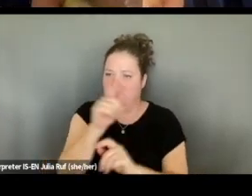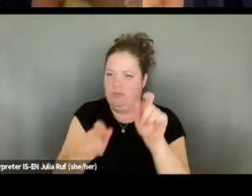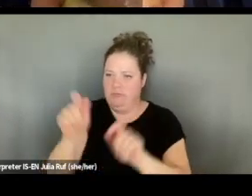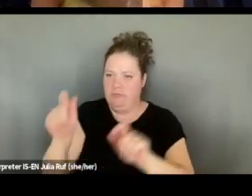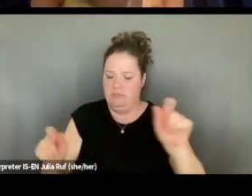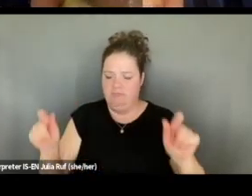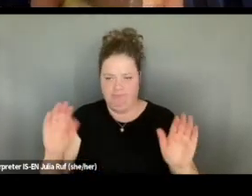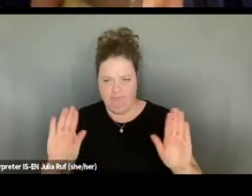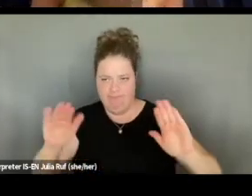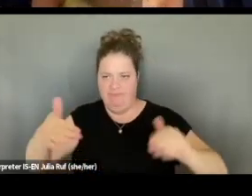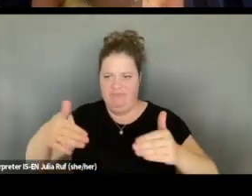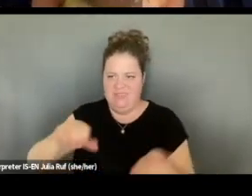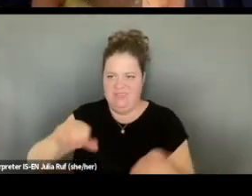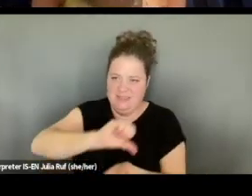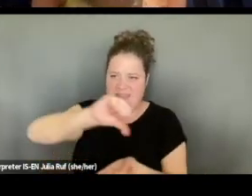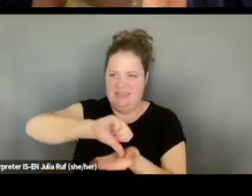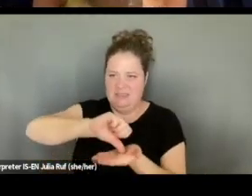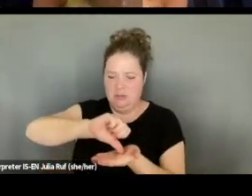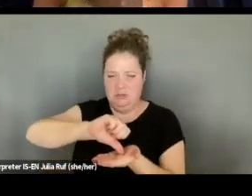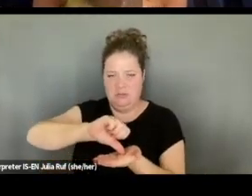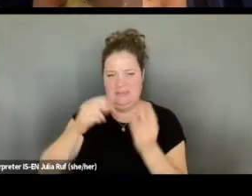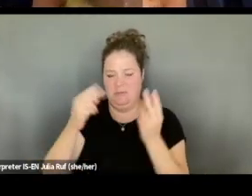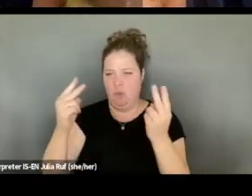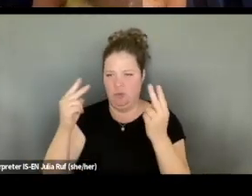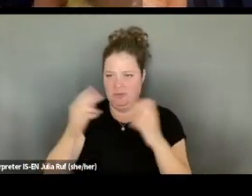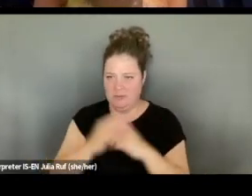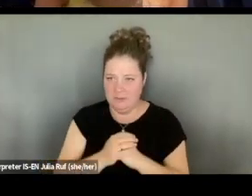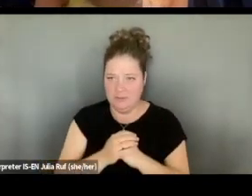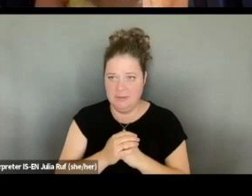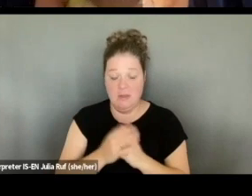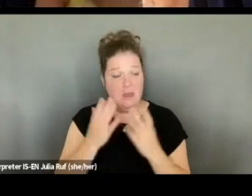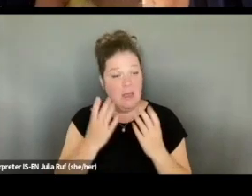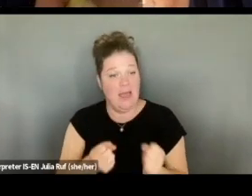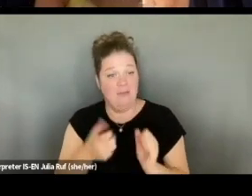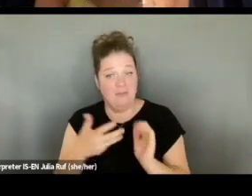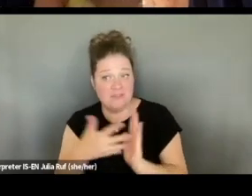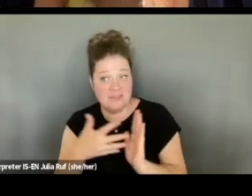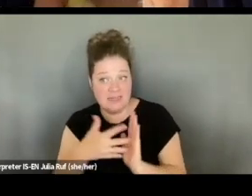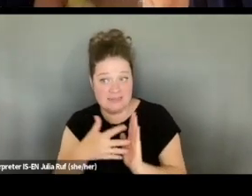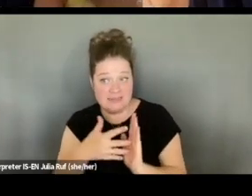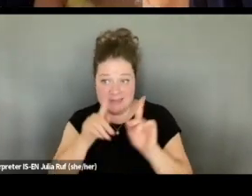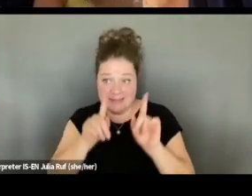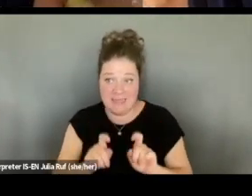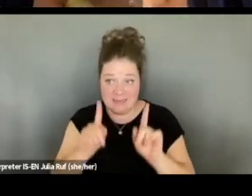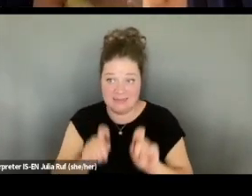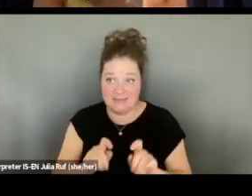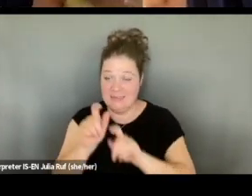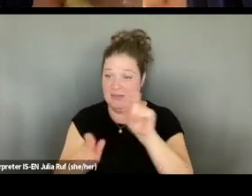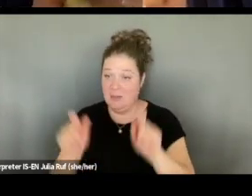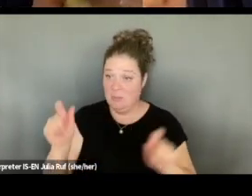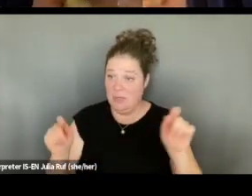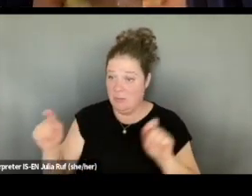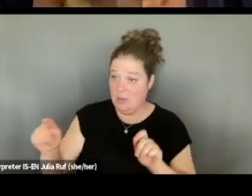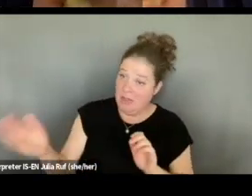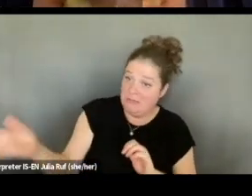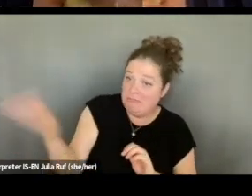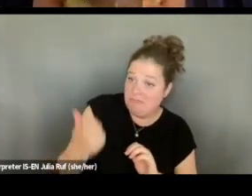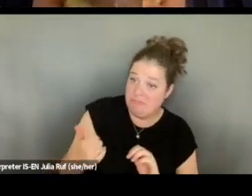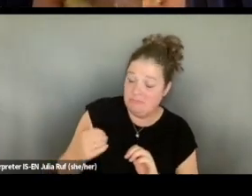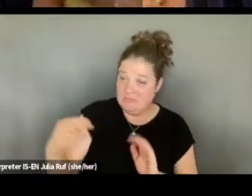testing in almost everything we do. There is one way or another a test with real humans and real users. We also work a lot